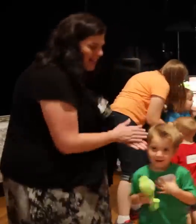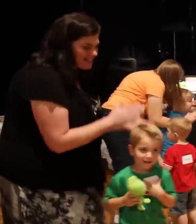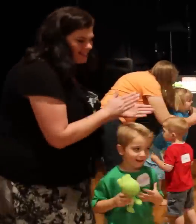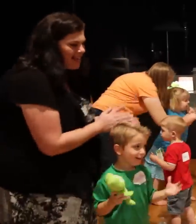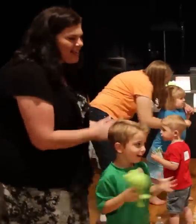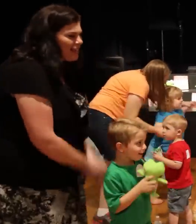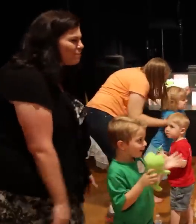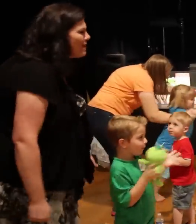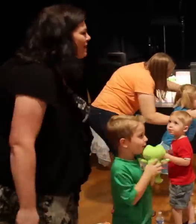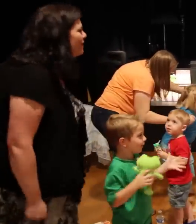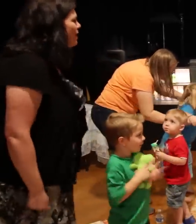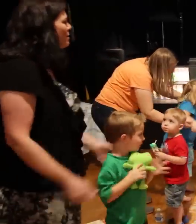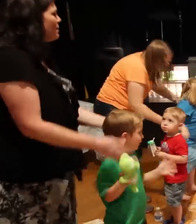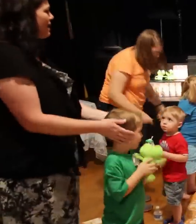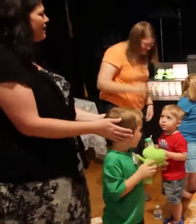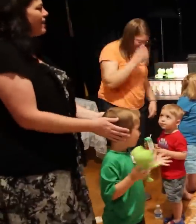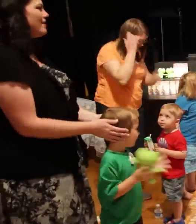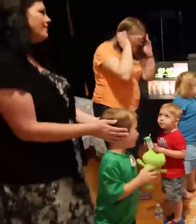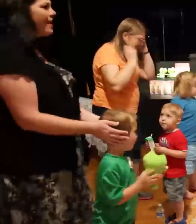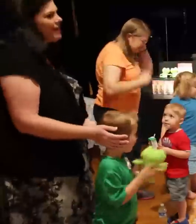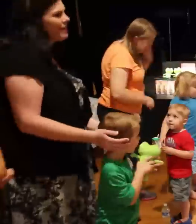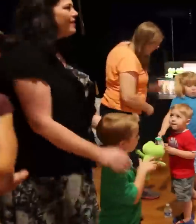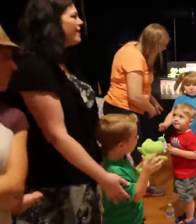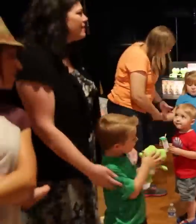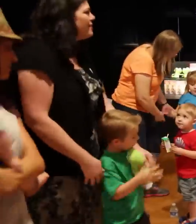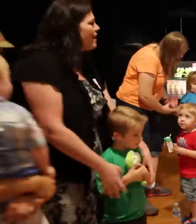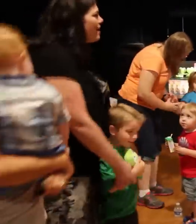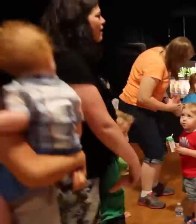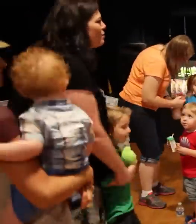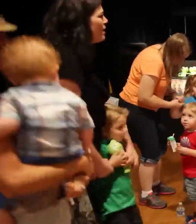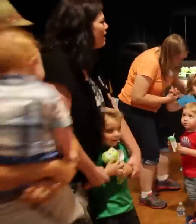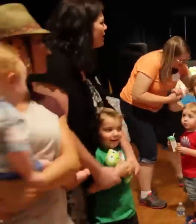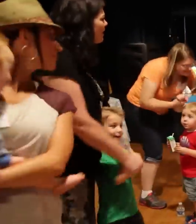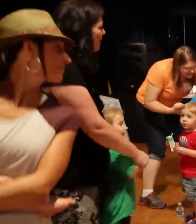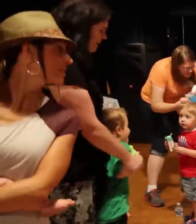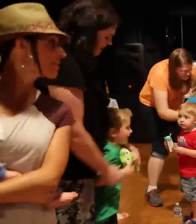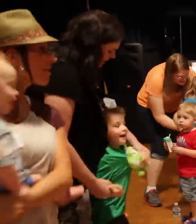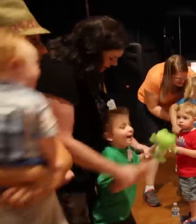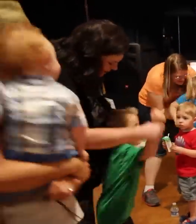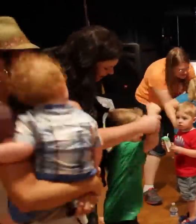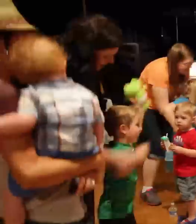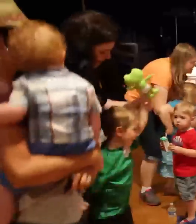Let's celebrate I'm your biggest fan Let's celebrate Let's run around